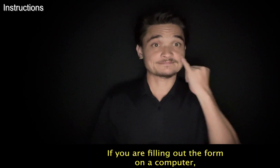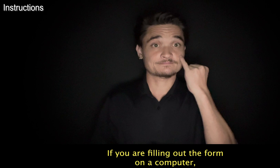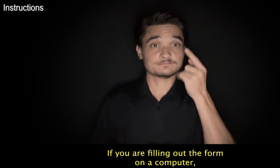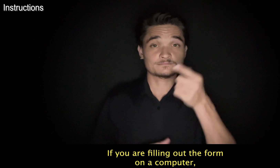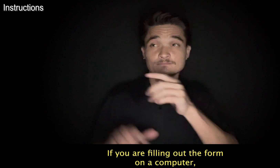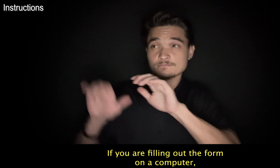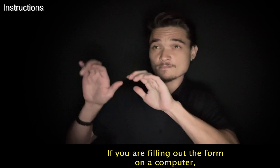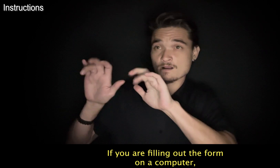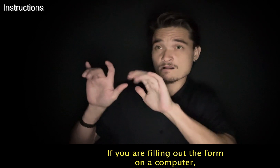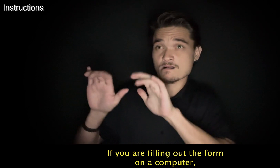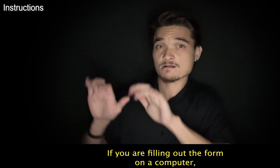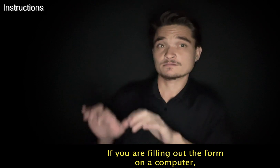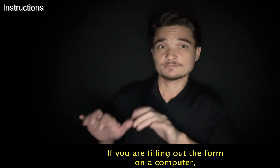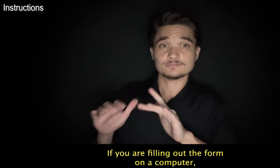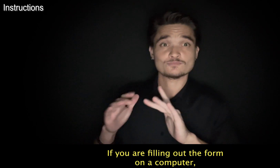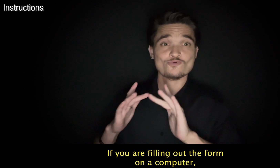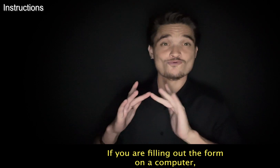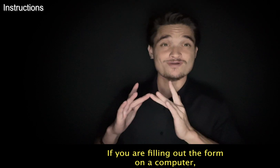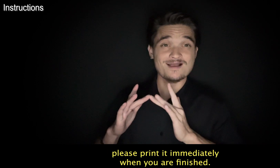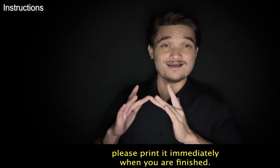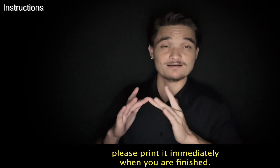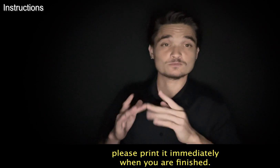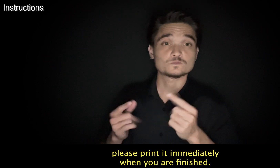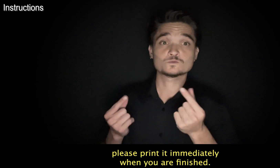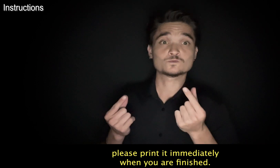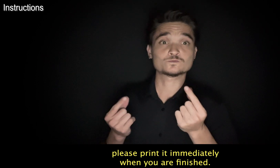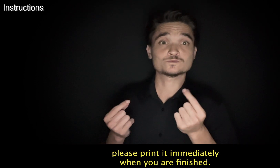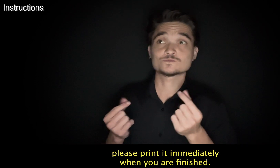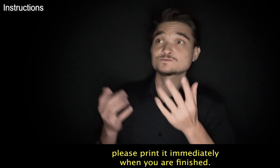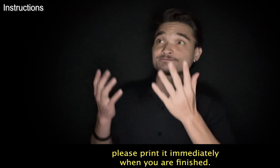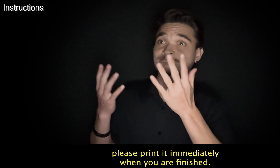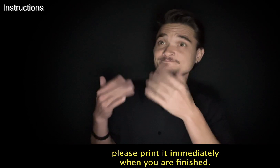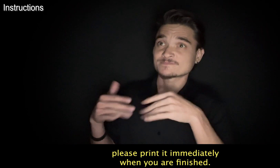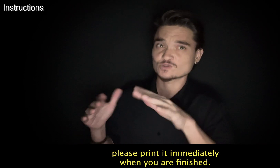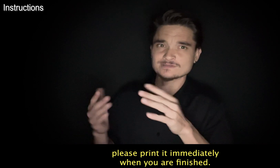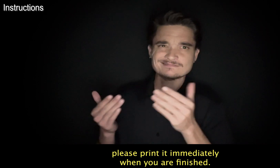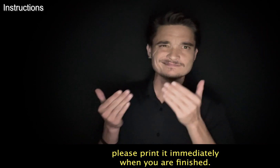If you are filling out the form on a computer, please print it immediately when you are finished.